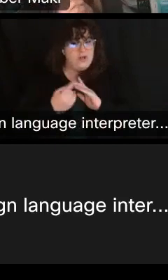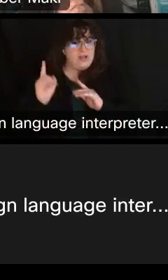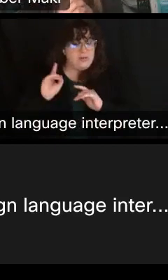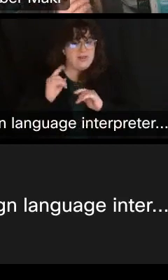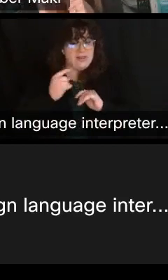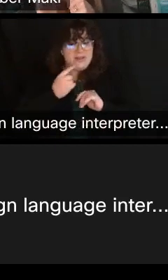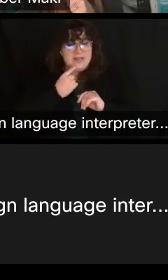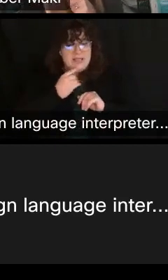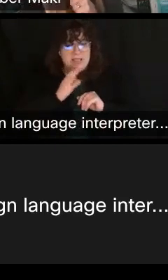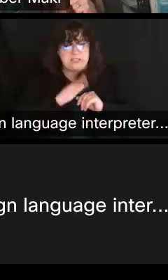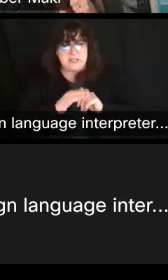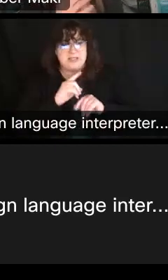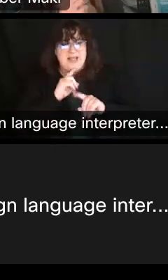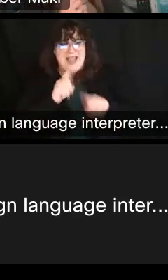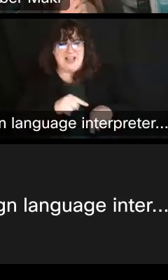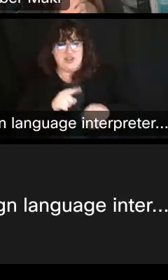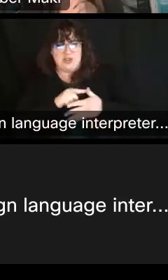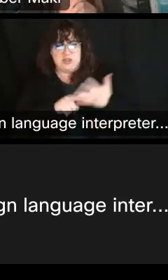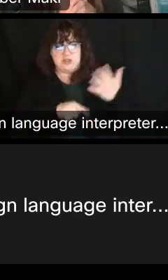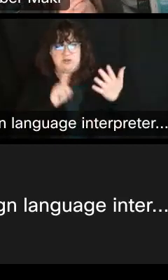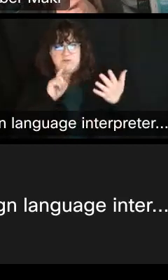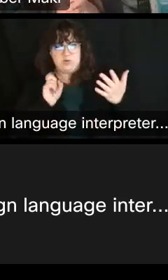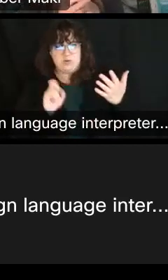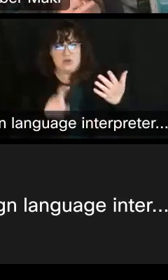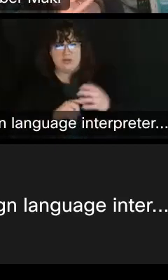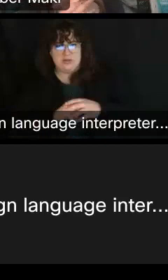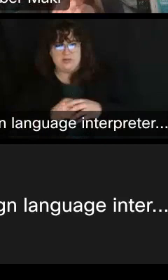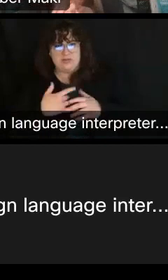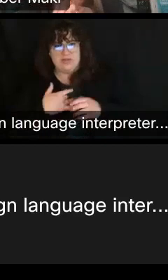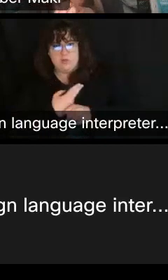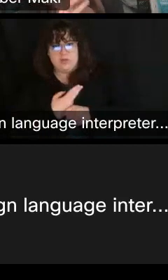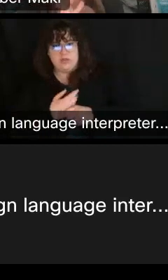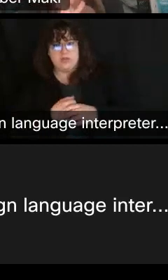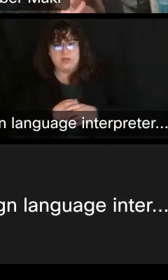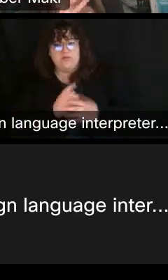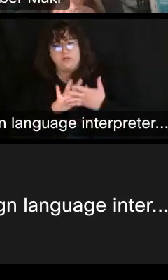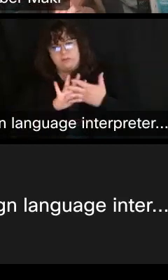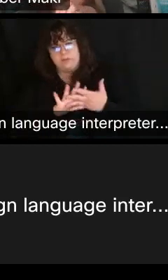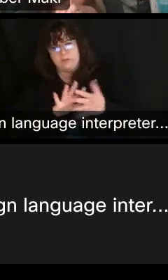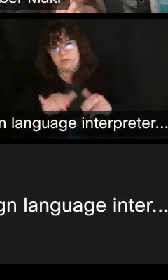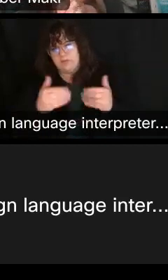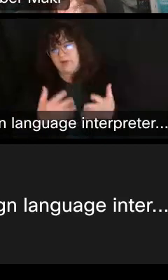some answers to these questions that she used to vet a provider, it was fantastic.